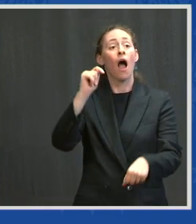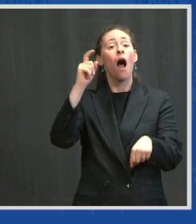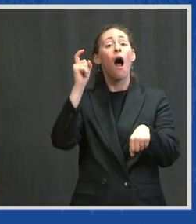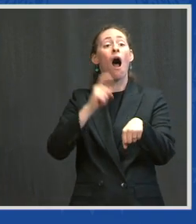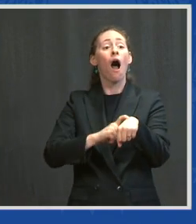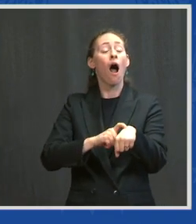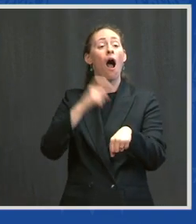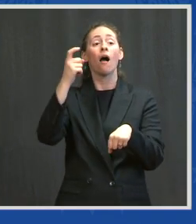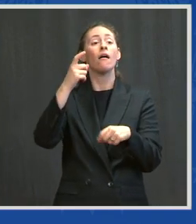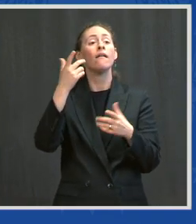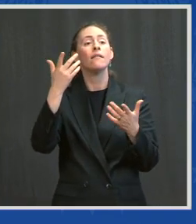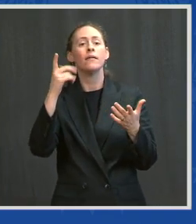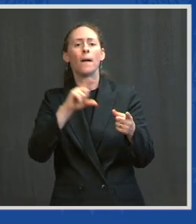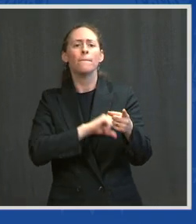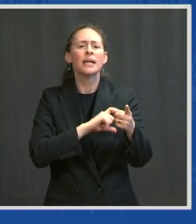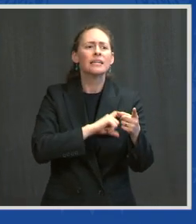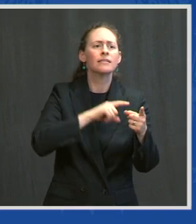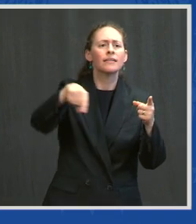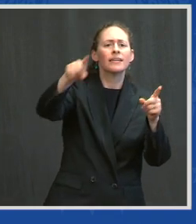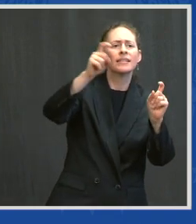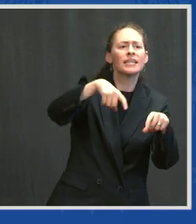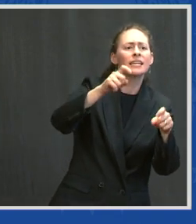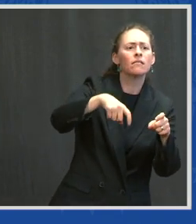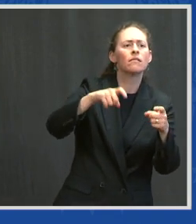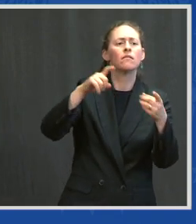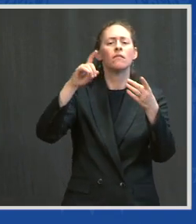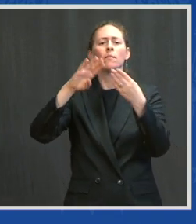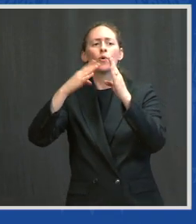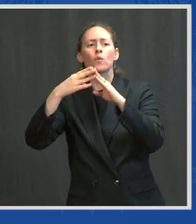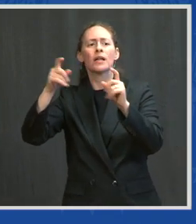Fourth, we discussed the need to support community violence intervention.